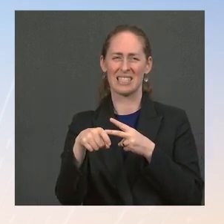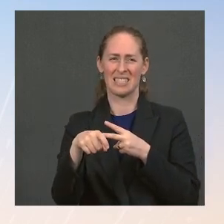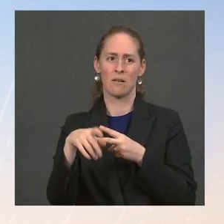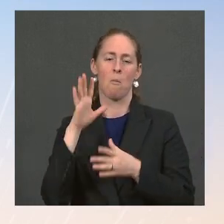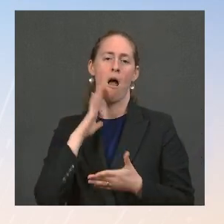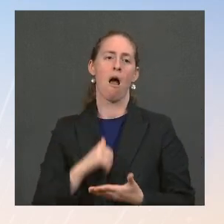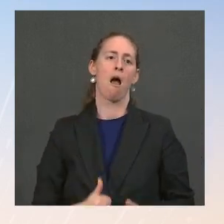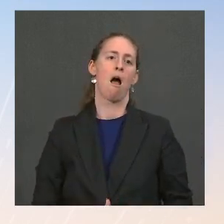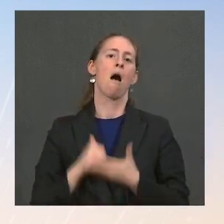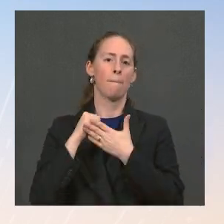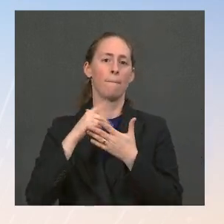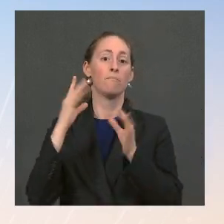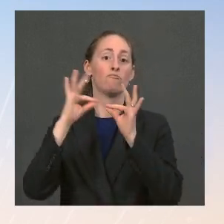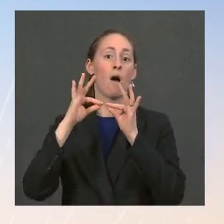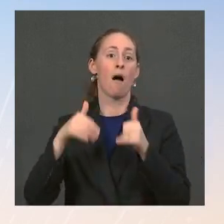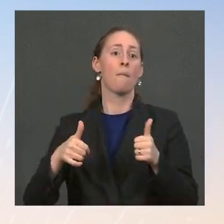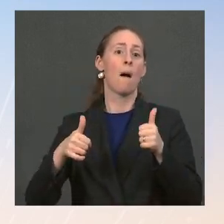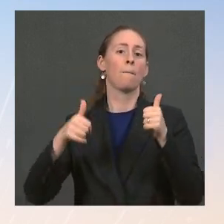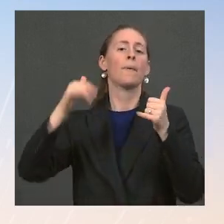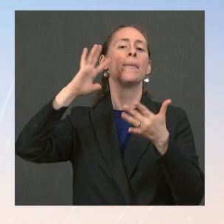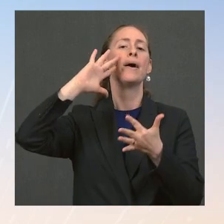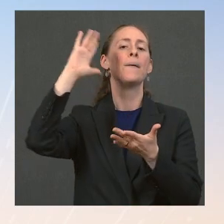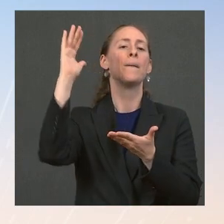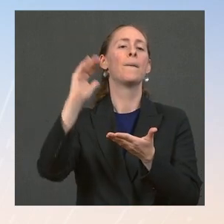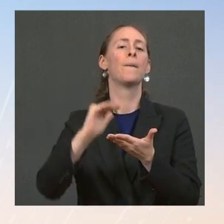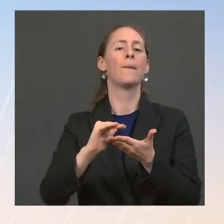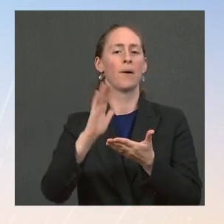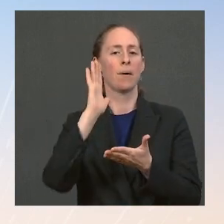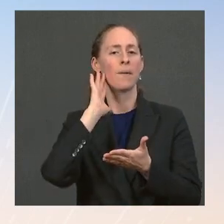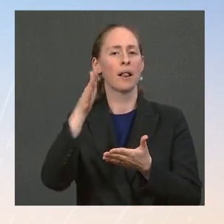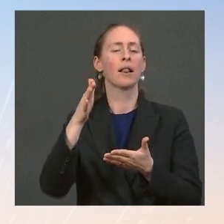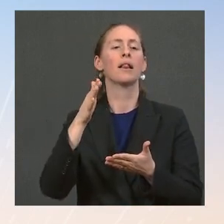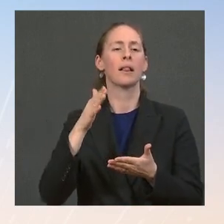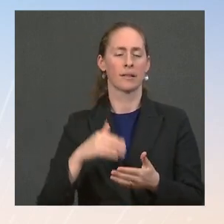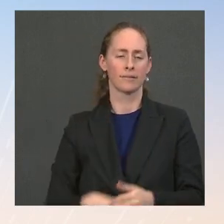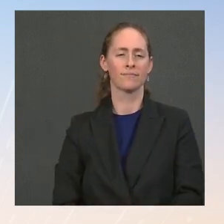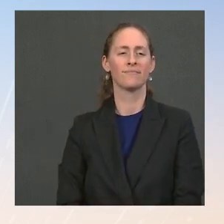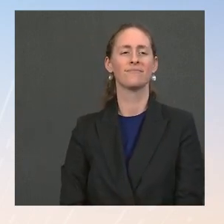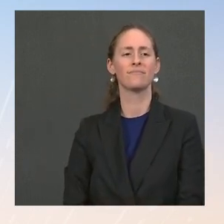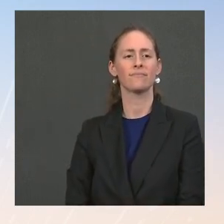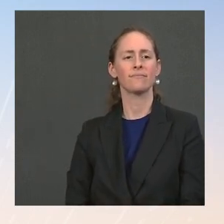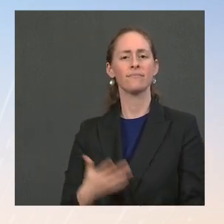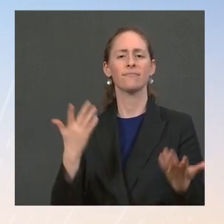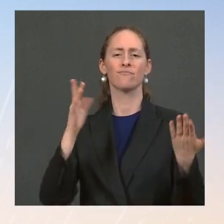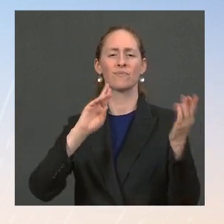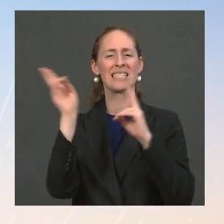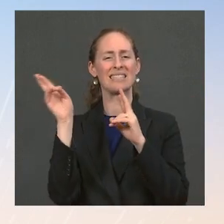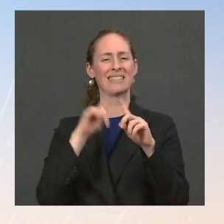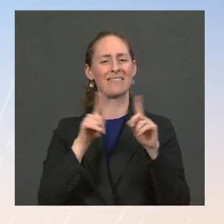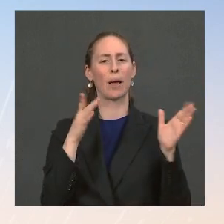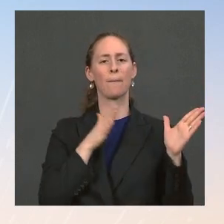But he's also attacking this from everywhere he can. If I -- if you take, for example, the cost of meat in the grocery store,